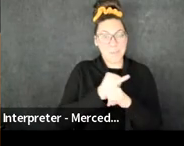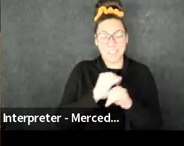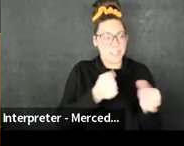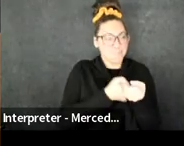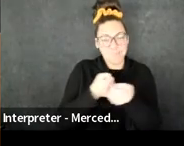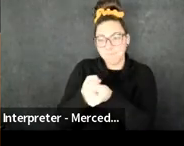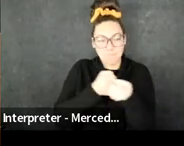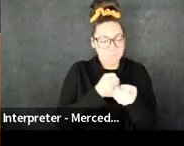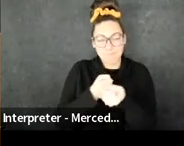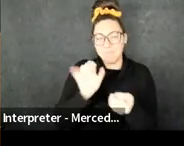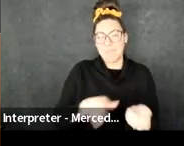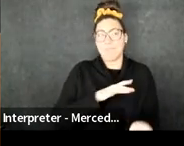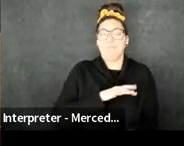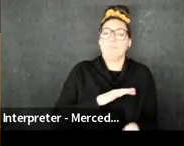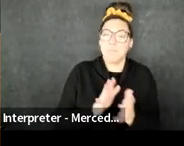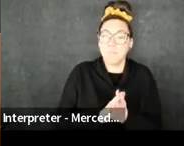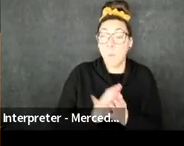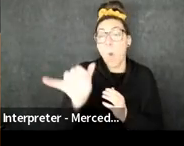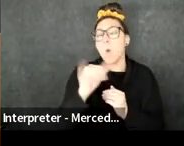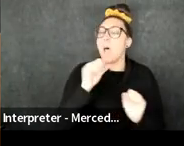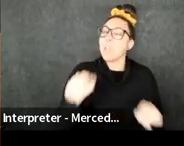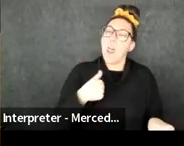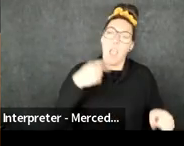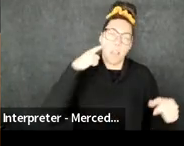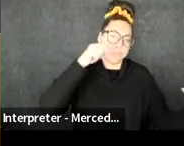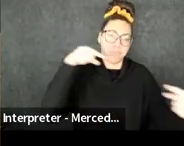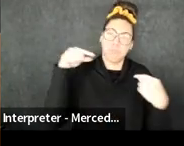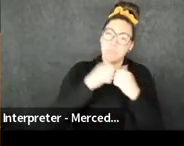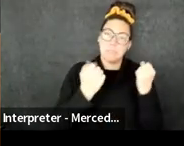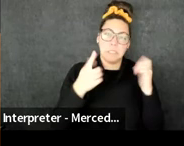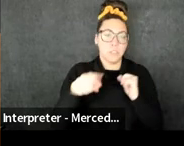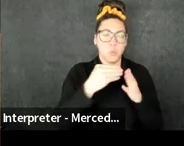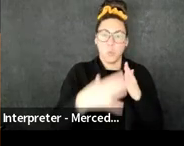I can also relate to students and relate to some of the issues